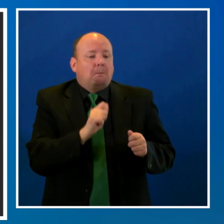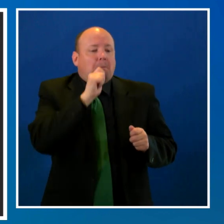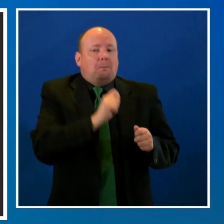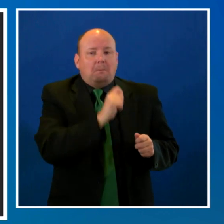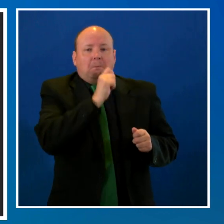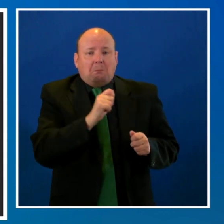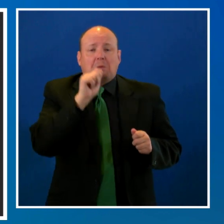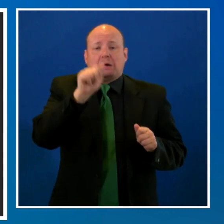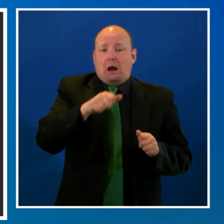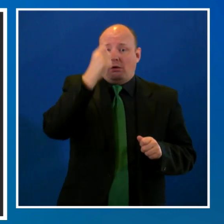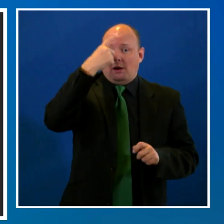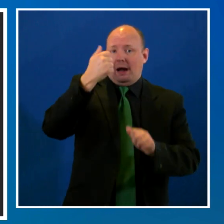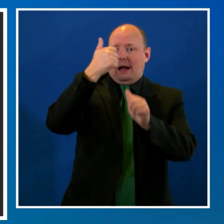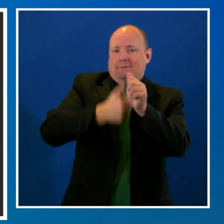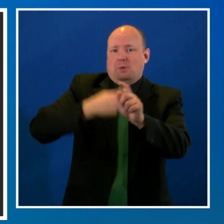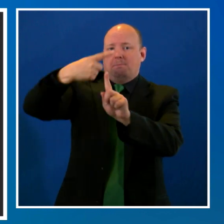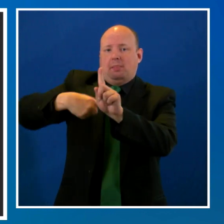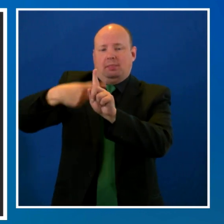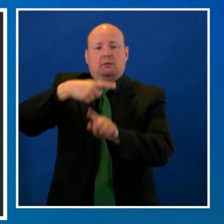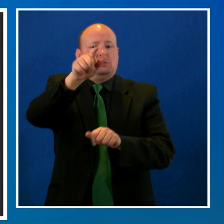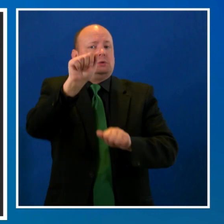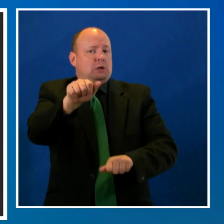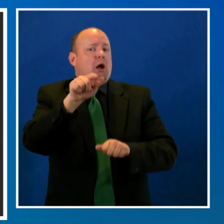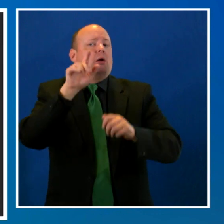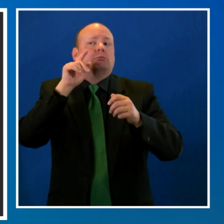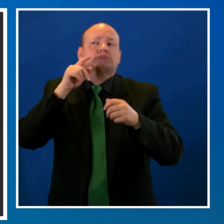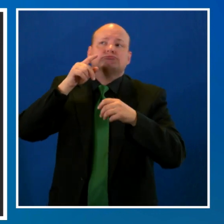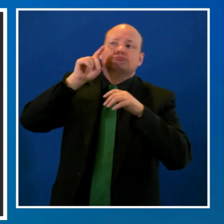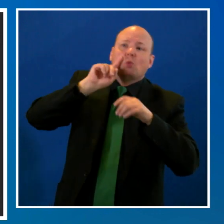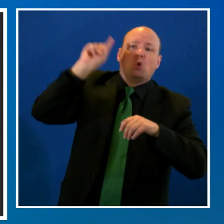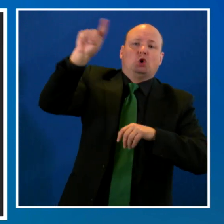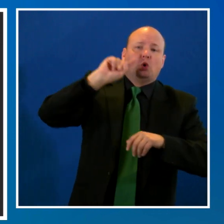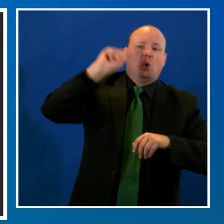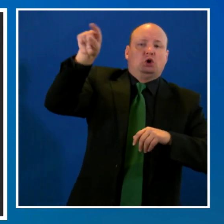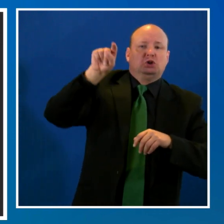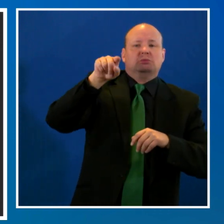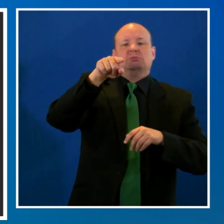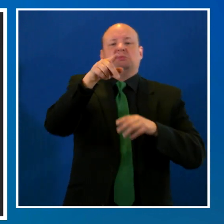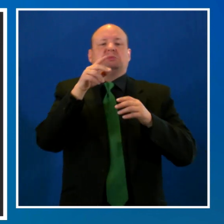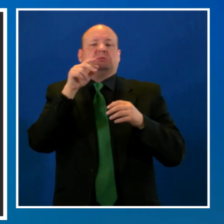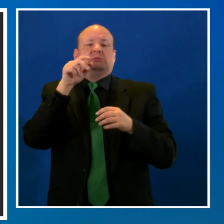You can order those Say Yes COVID Home Tests.org.